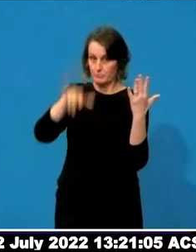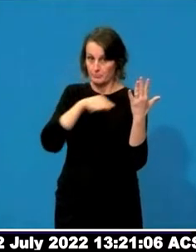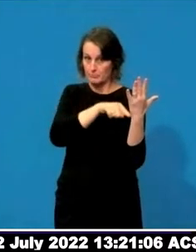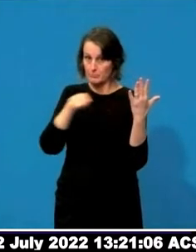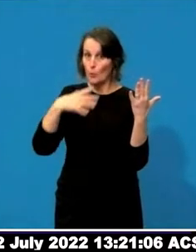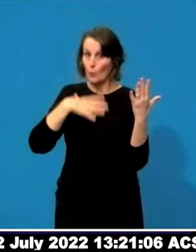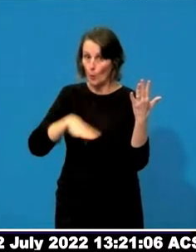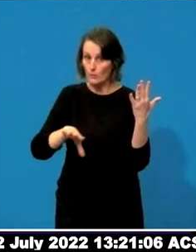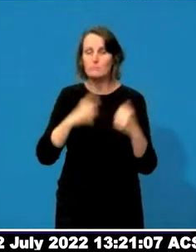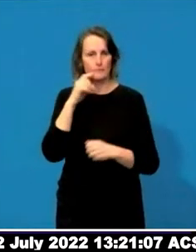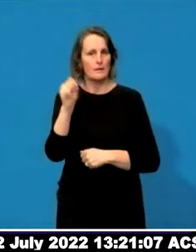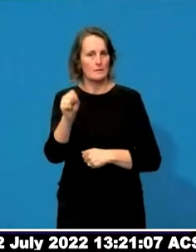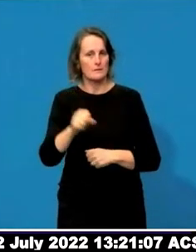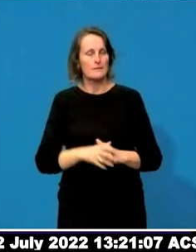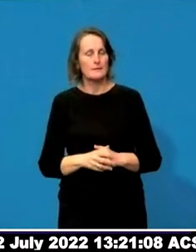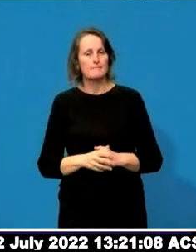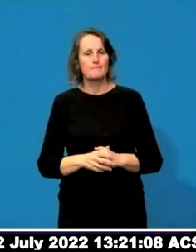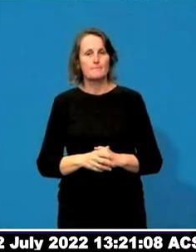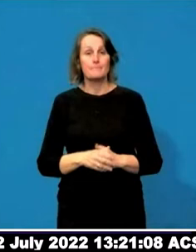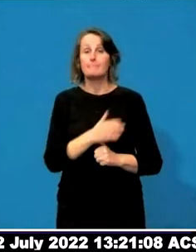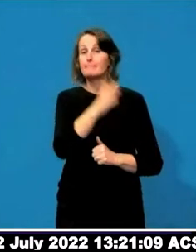MS McMAHON: Mrs Smith, could you please tell the Commissioners